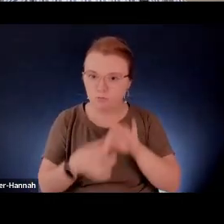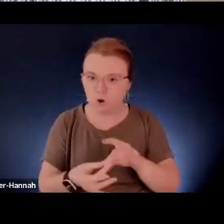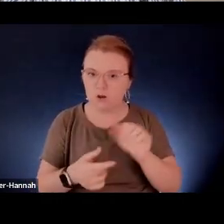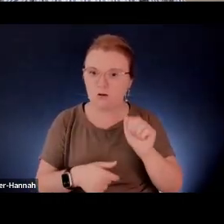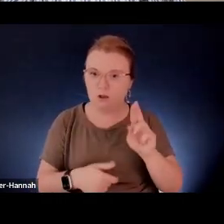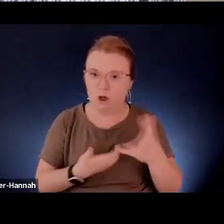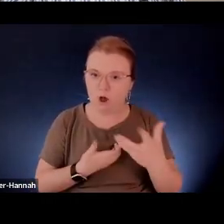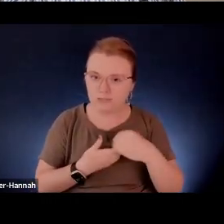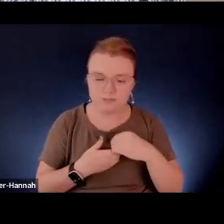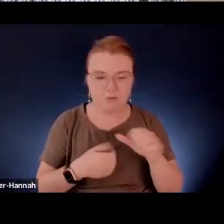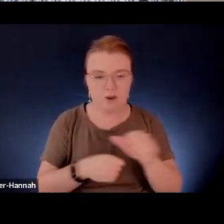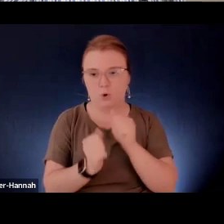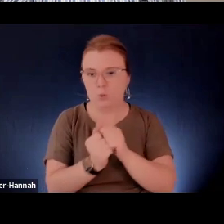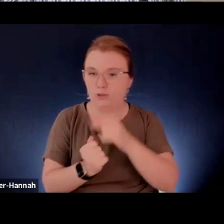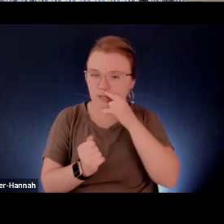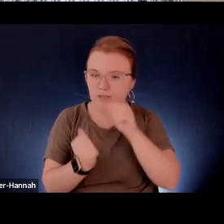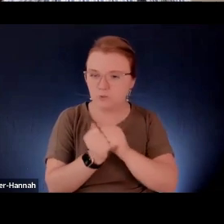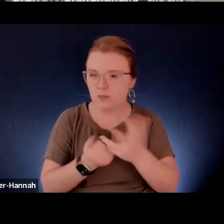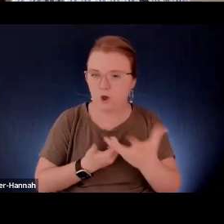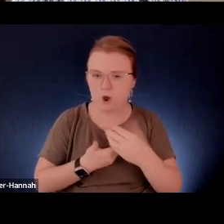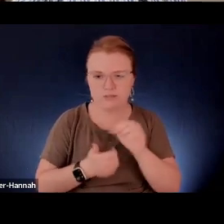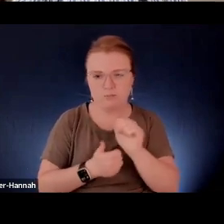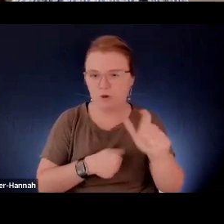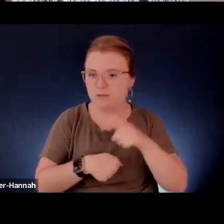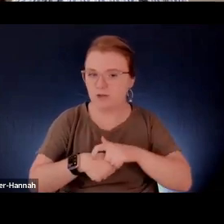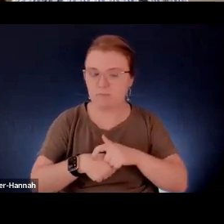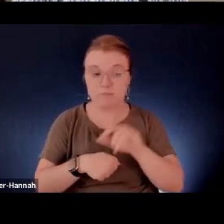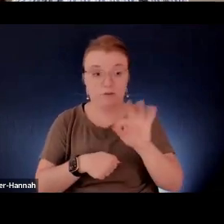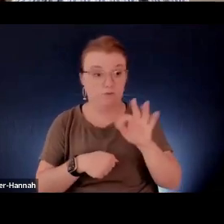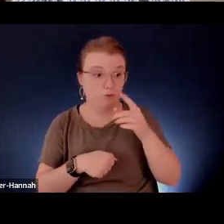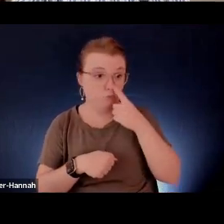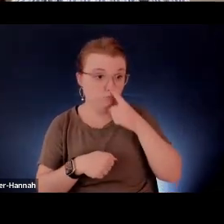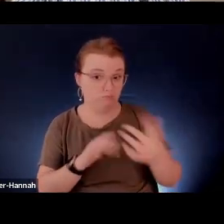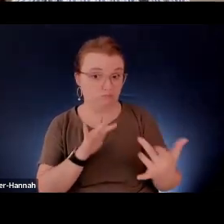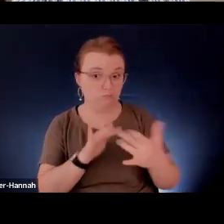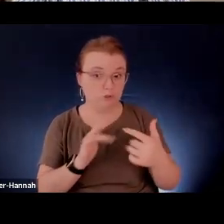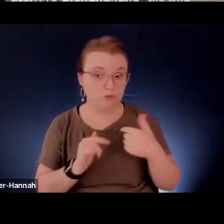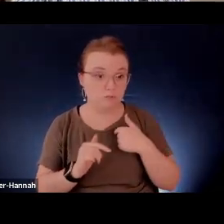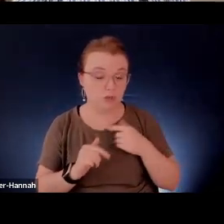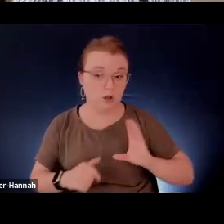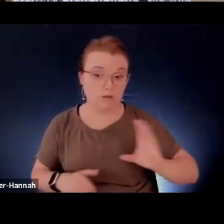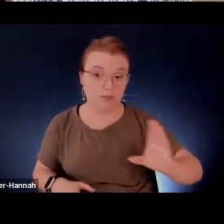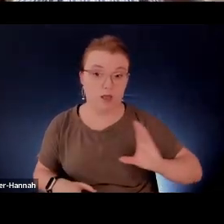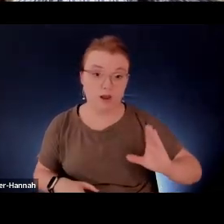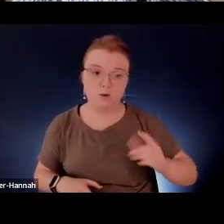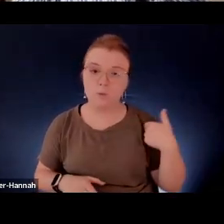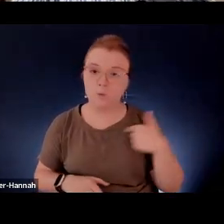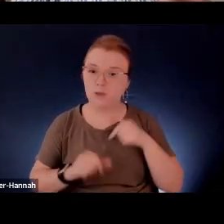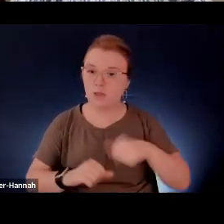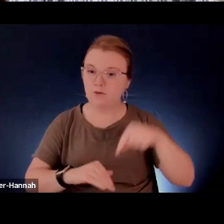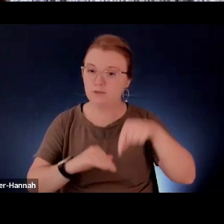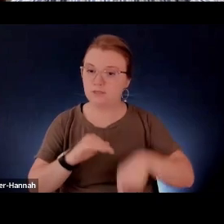If you want to align it, reach out to me offline, maybe we can have a deeper discussion 'cause we're running out of time.